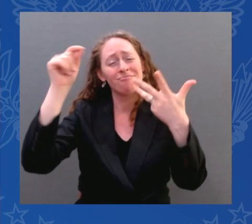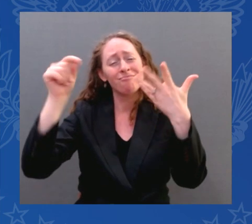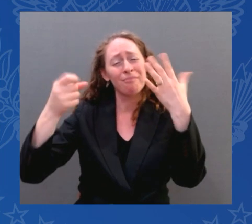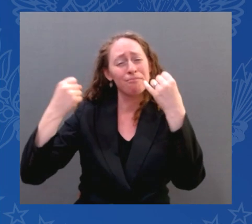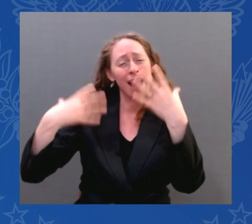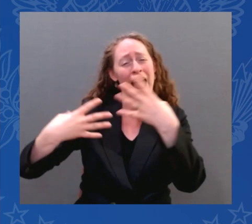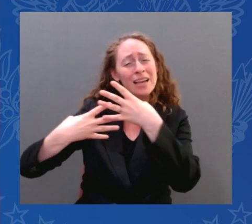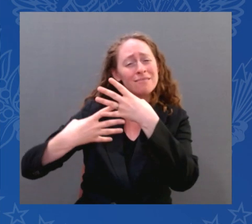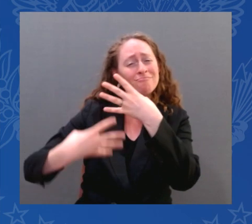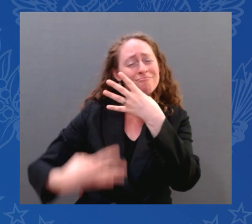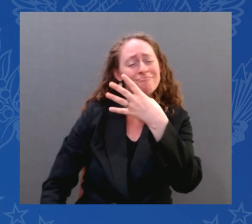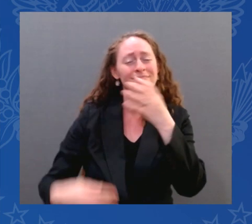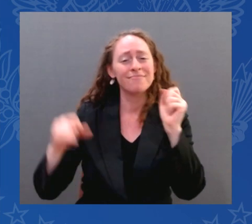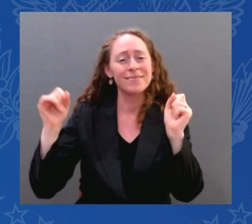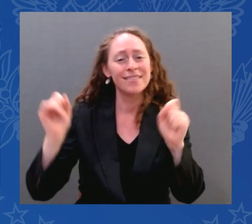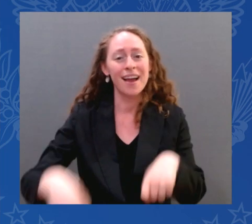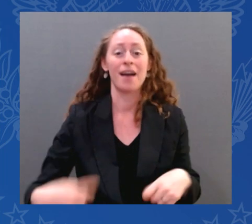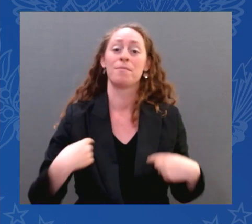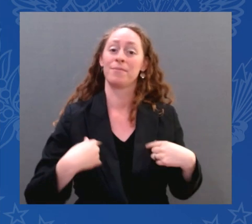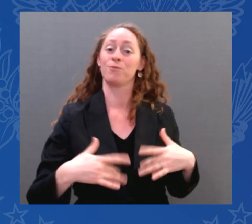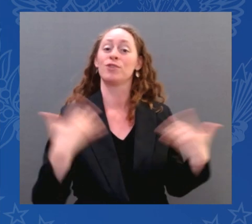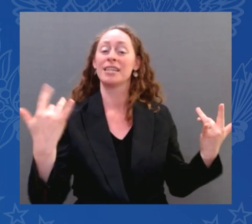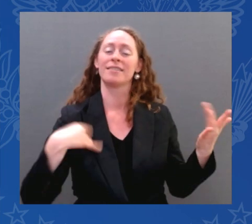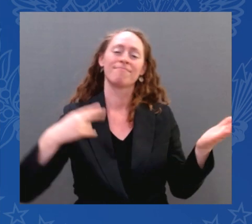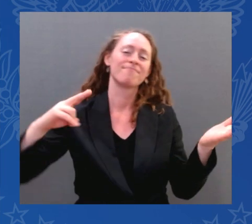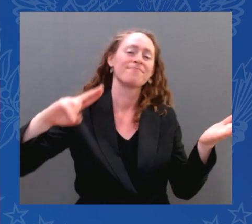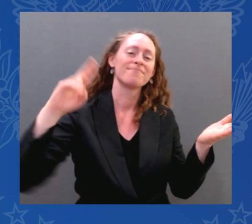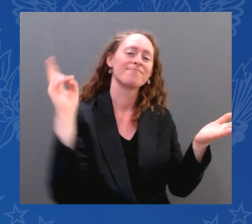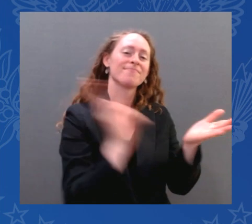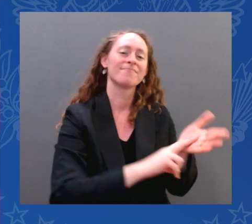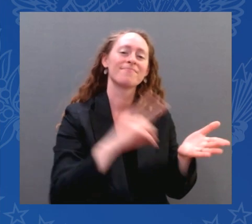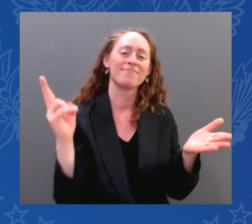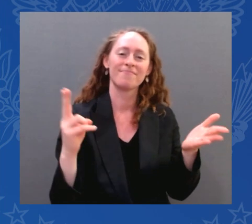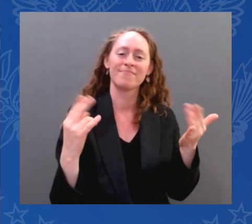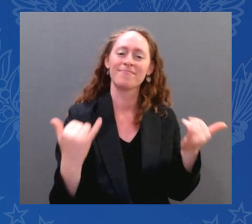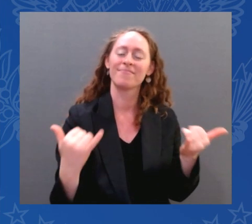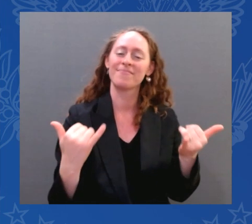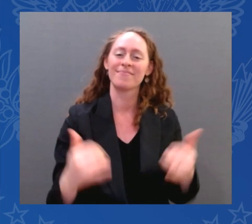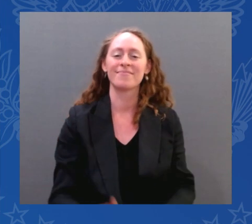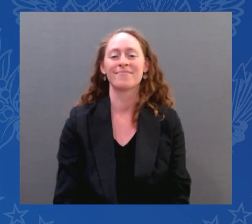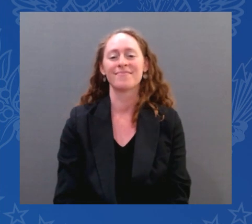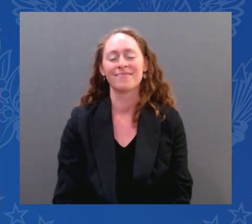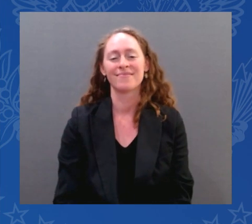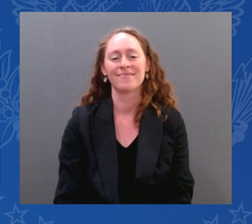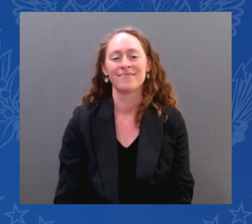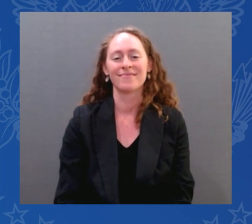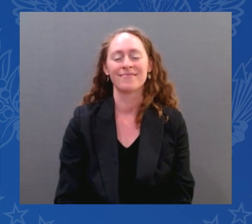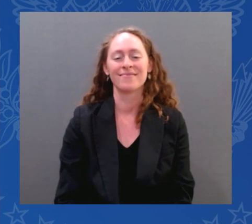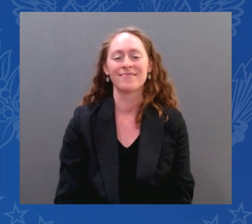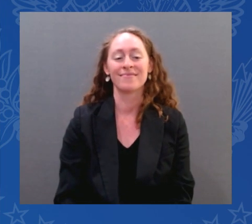Wade and Zippy, Transportation Secretary Buttigieg, the Chair of the Maritime Commission, Dan Buffet,